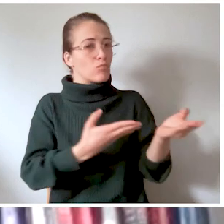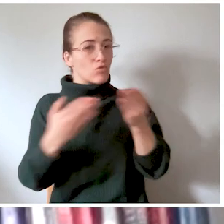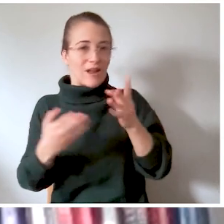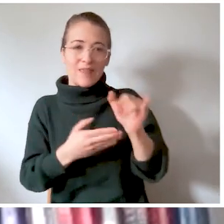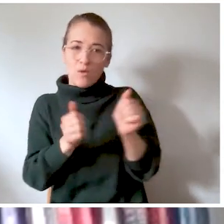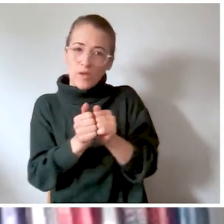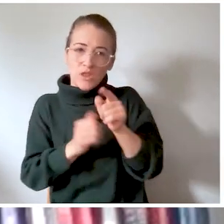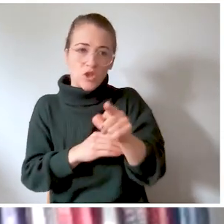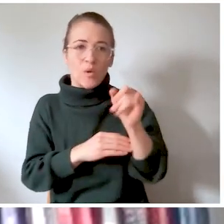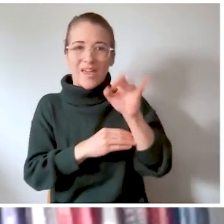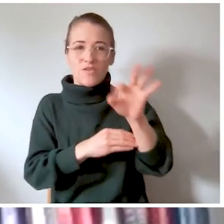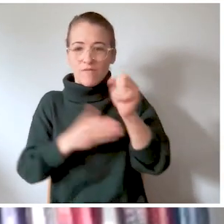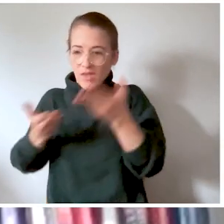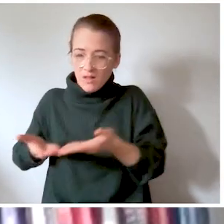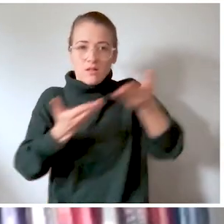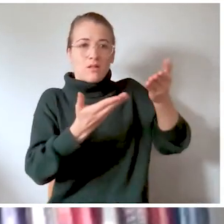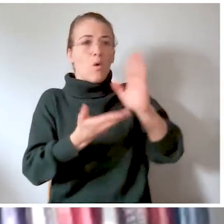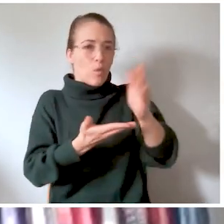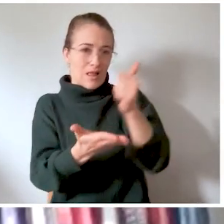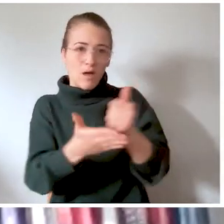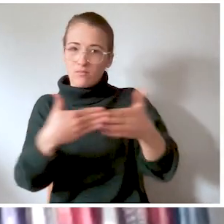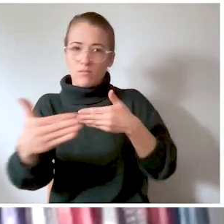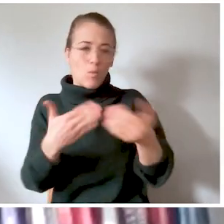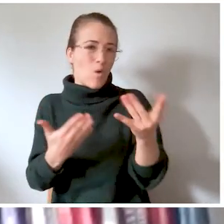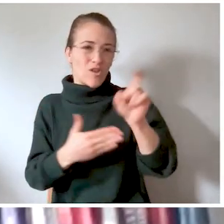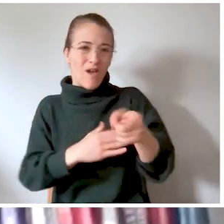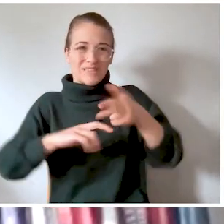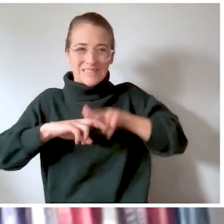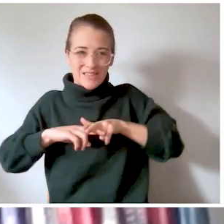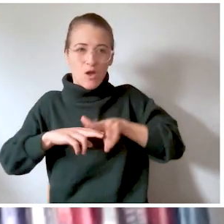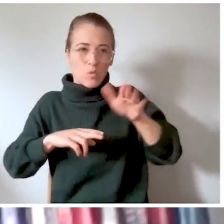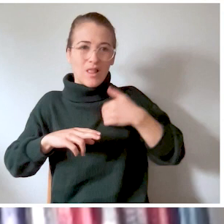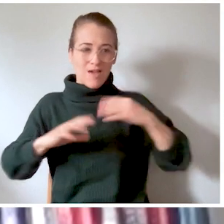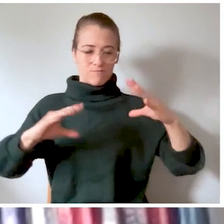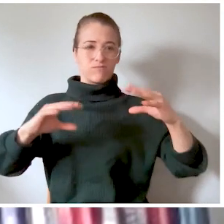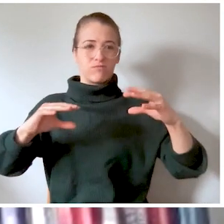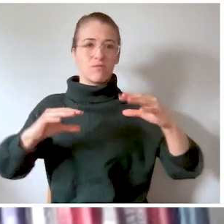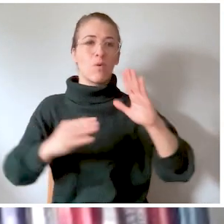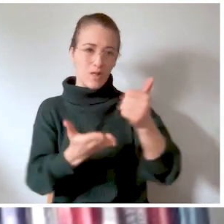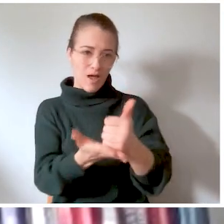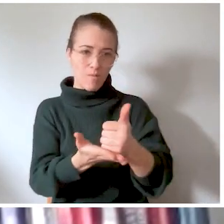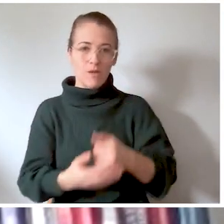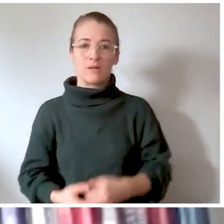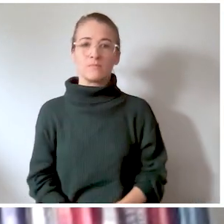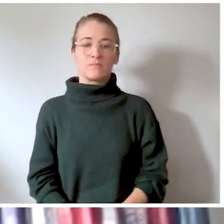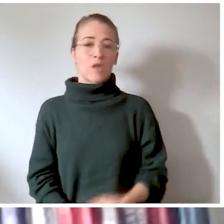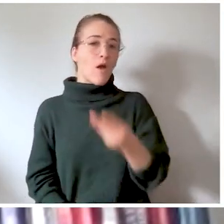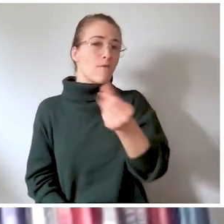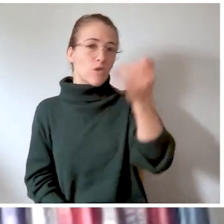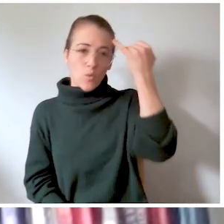because that will help you no matter what platform you have to sit on, that will be there to help you. So, those are just a few ideas